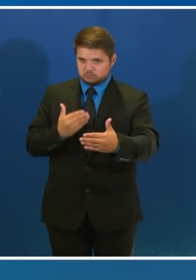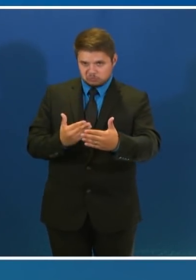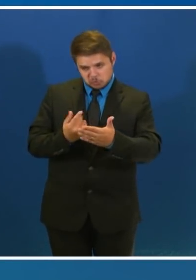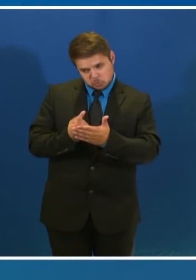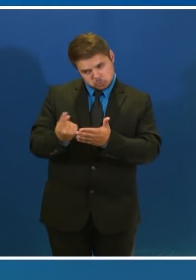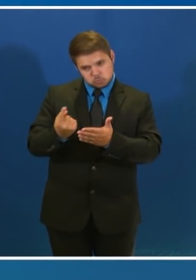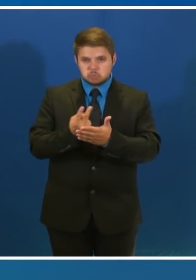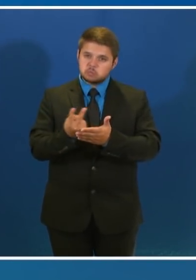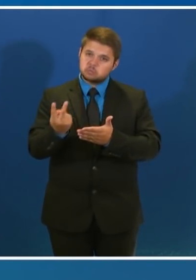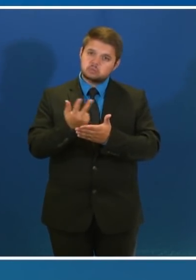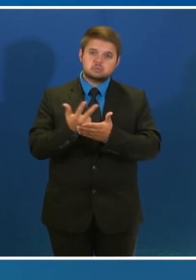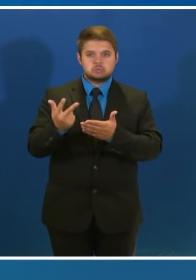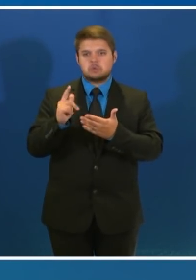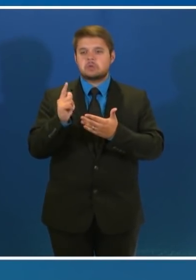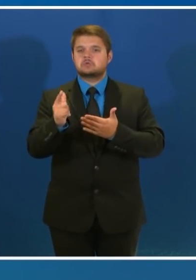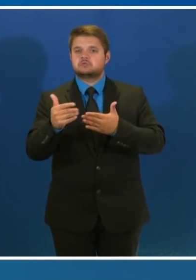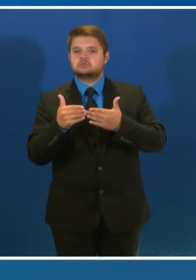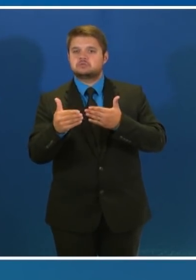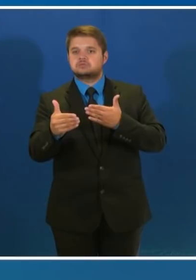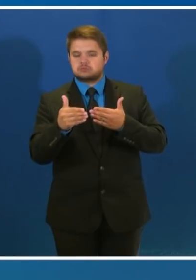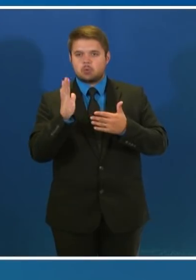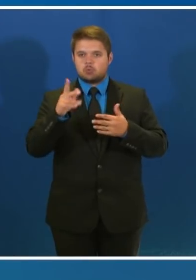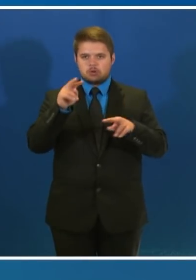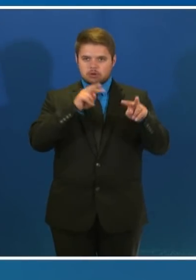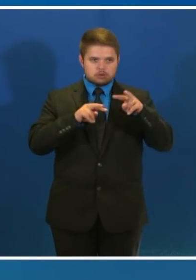in some parks and business districts let me hold up a few